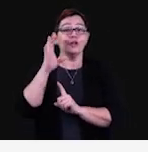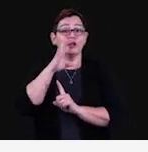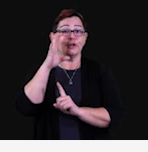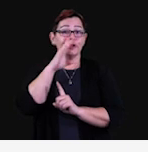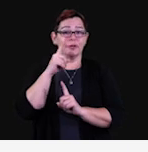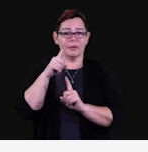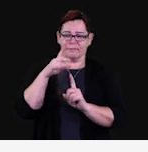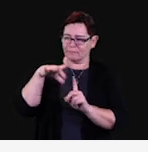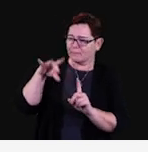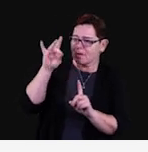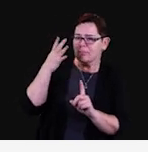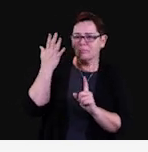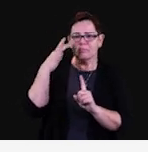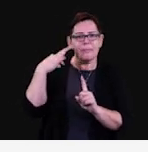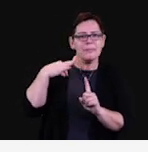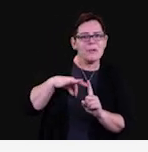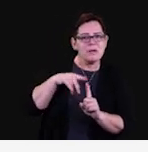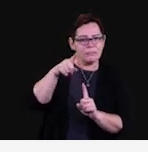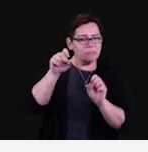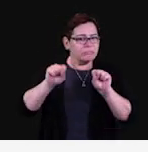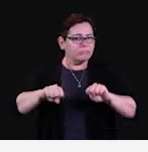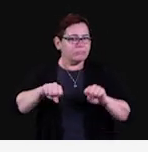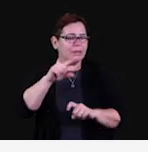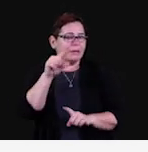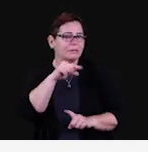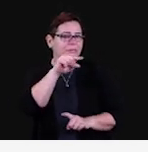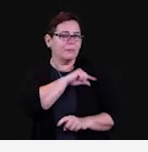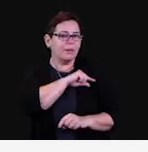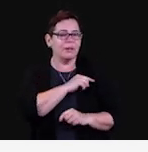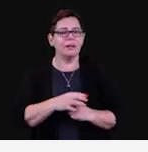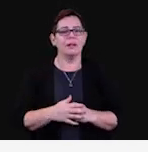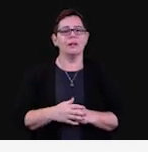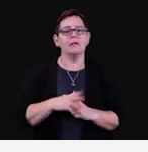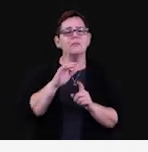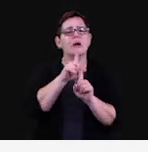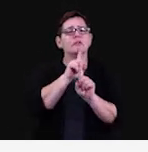Answer a few questions and the finder will generate a list for you.